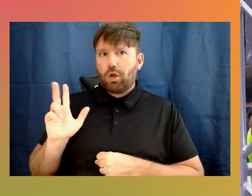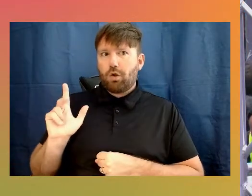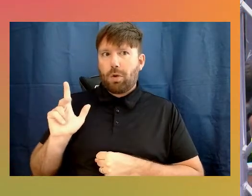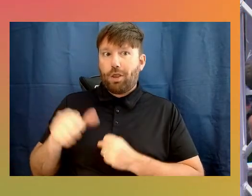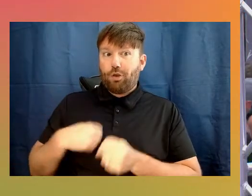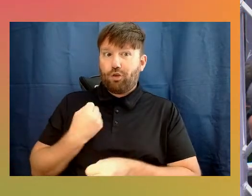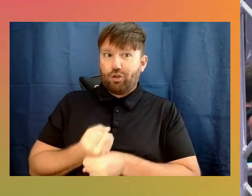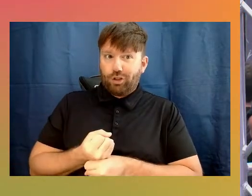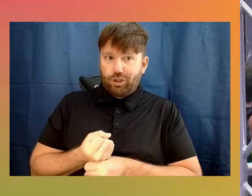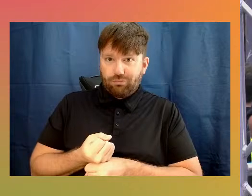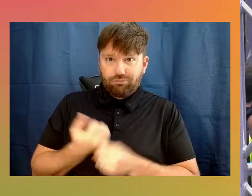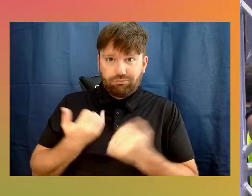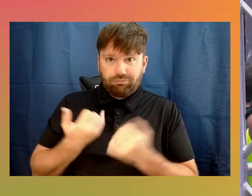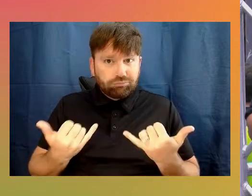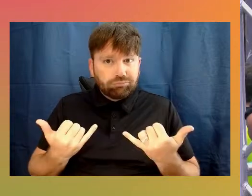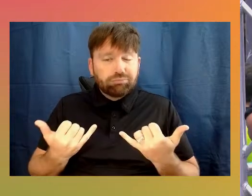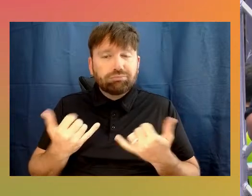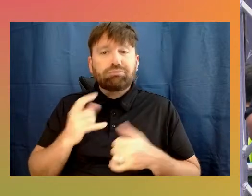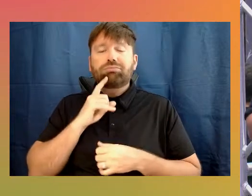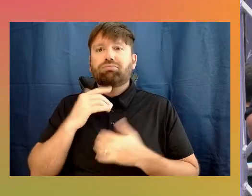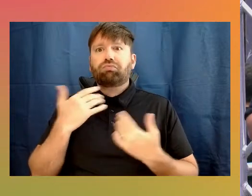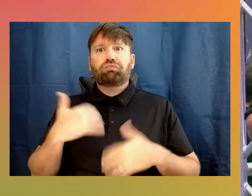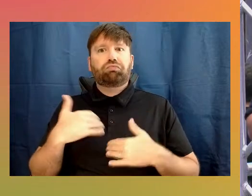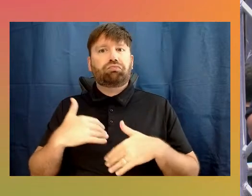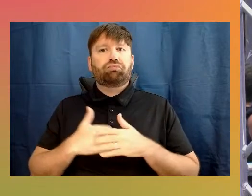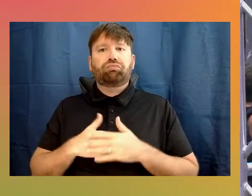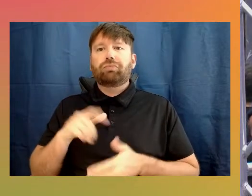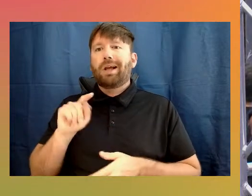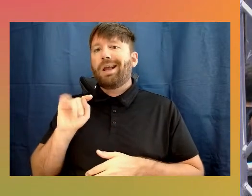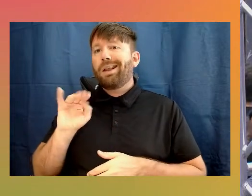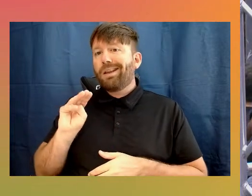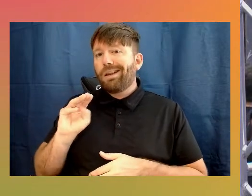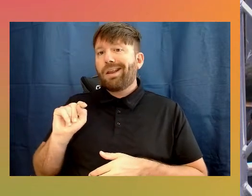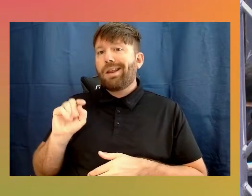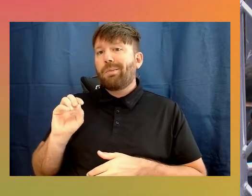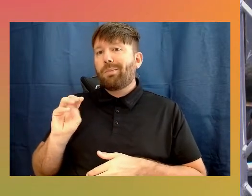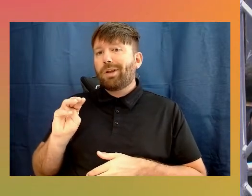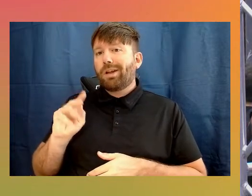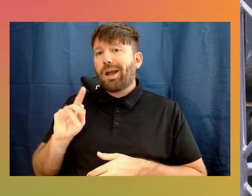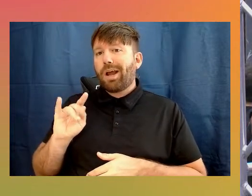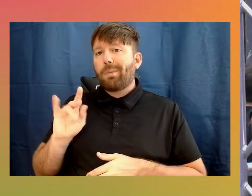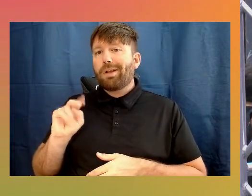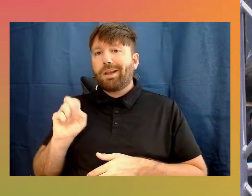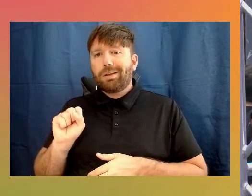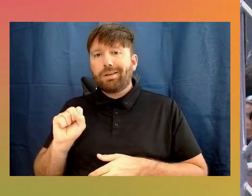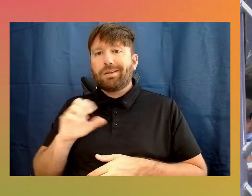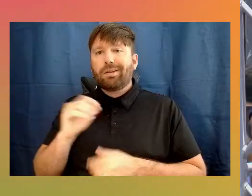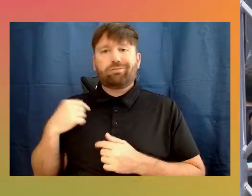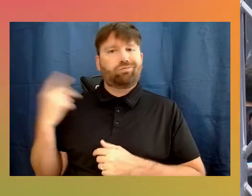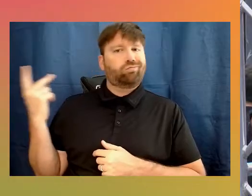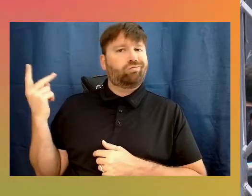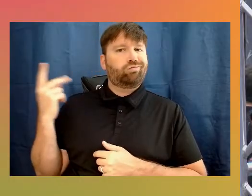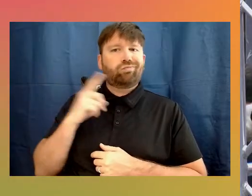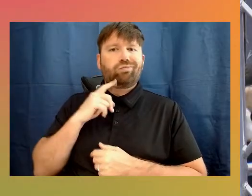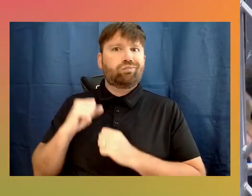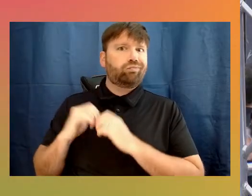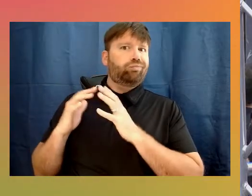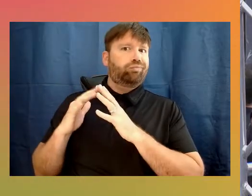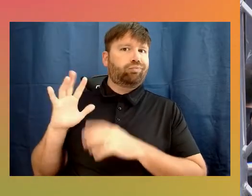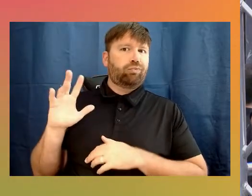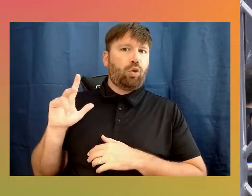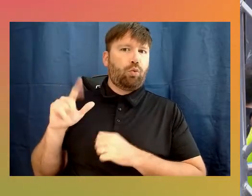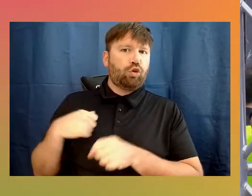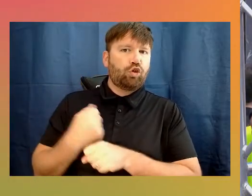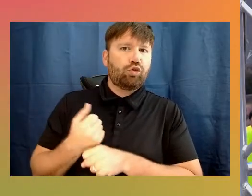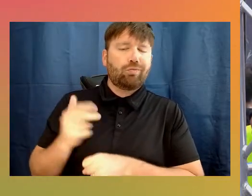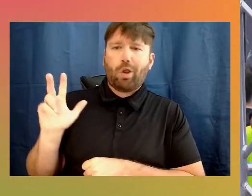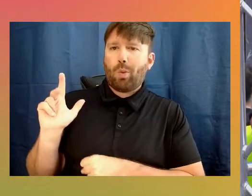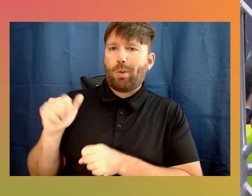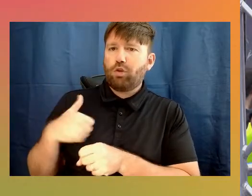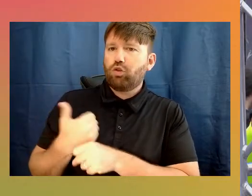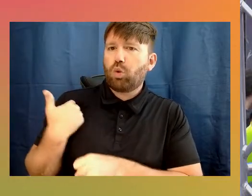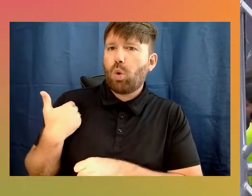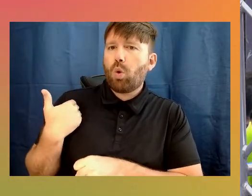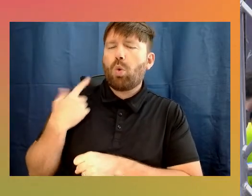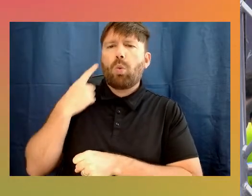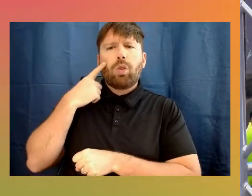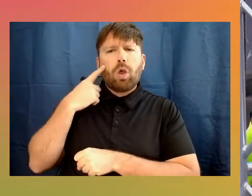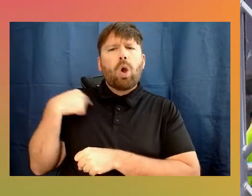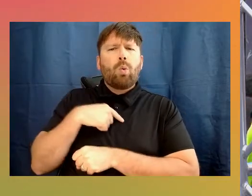I KEEP SEEING FRIENDS FROM THE